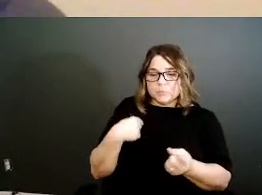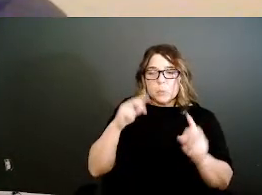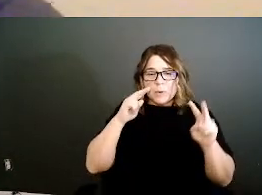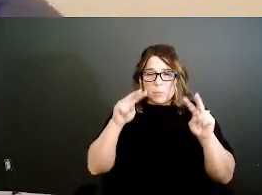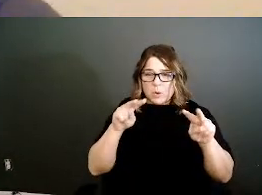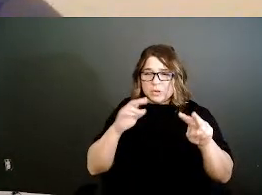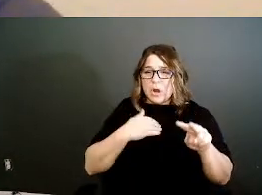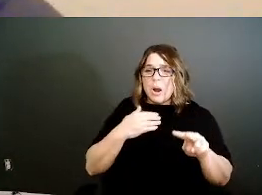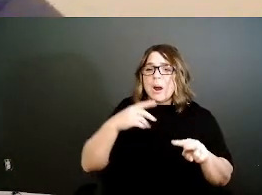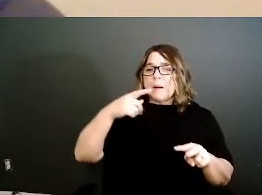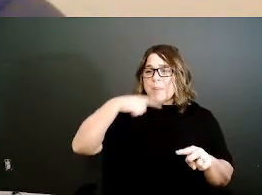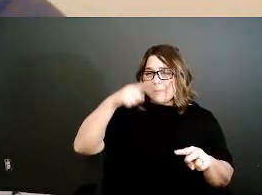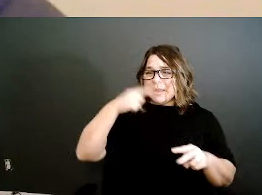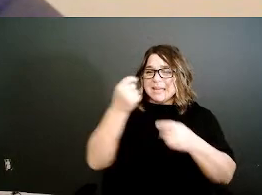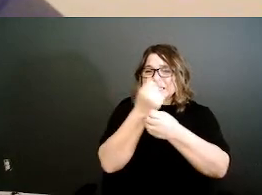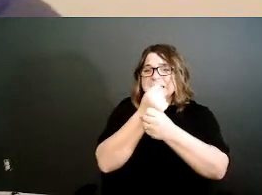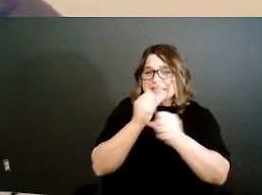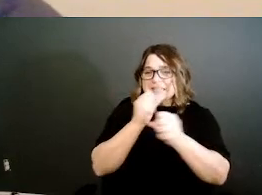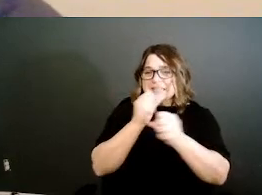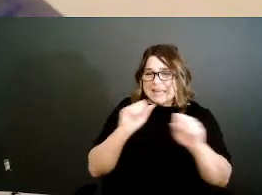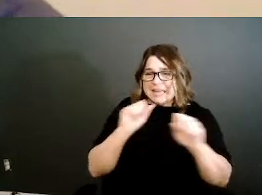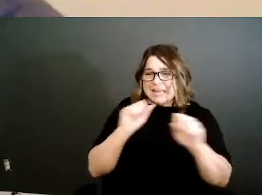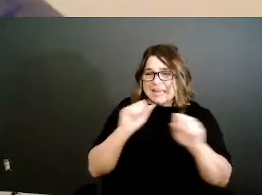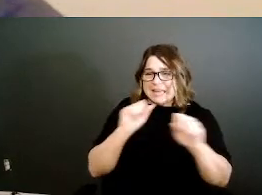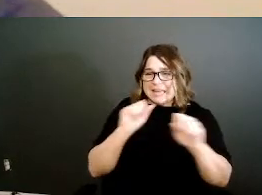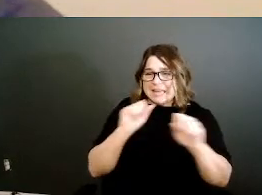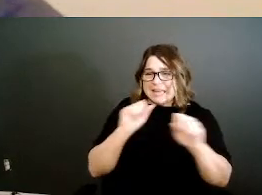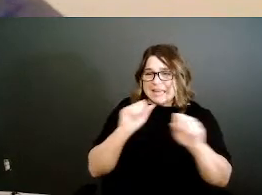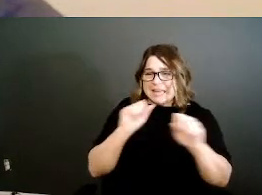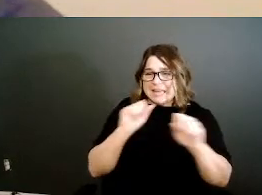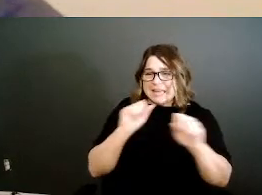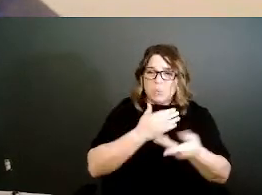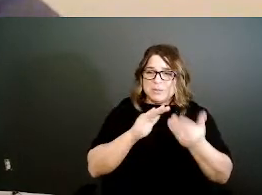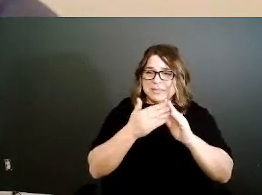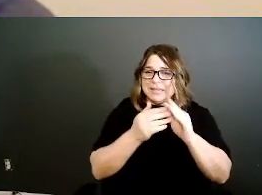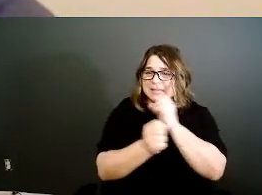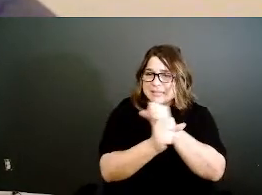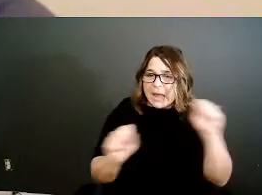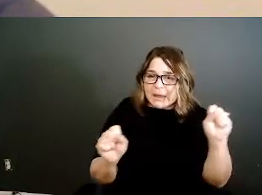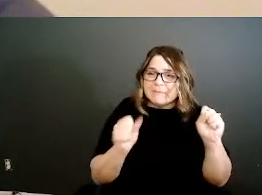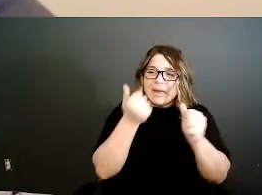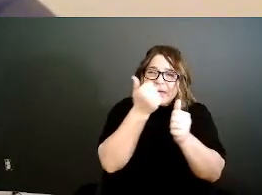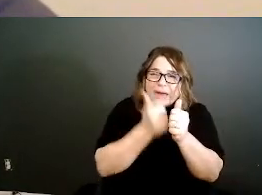A LOT OF DISCUSSION HAS BEEN HAD, A LOT OF GOOD IDEAS HAVE BEEN PUT BEFORE OUR COMMUNITIES, BUT THIS BUDGET